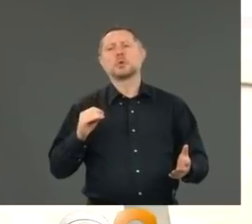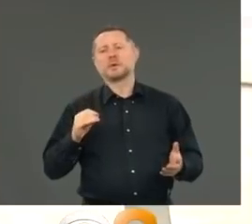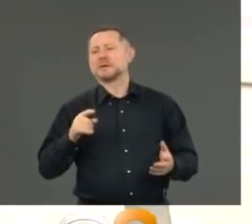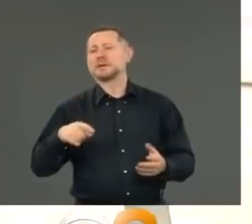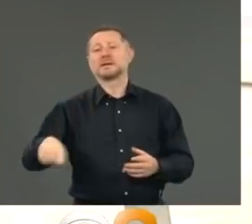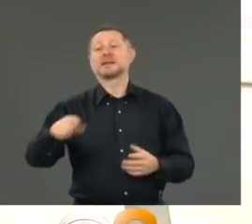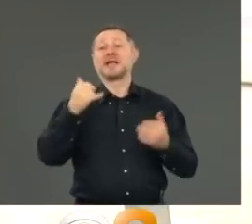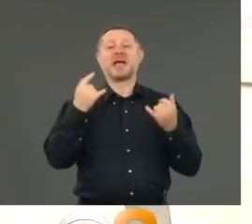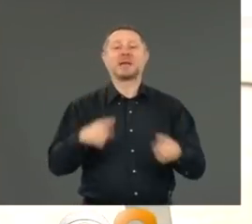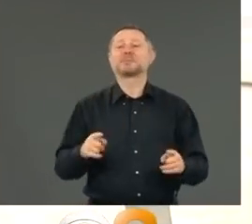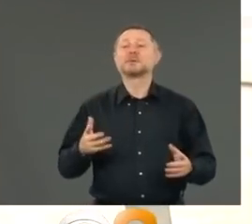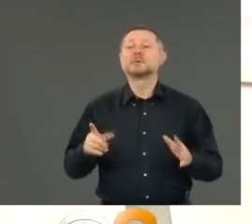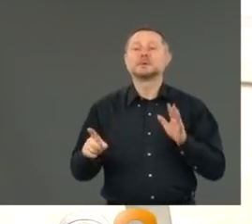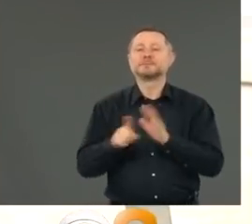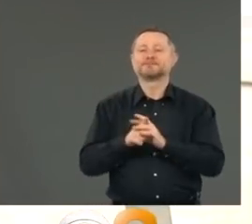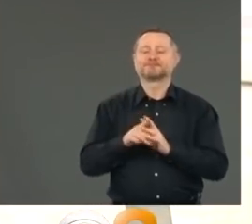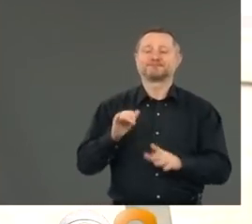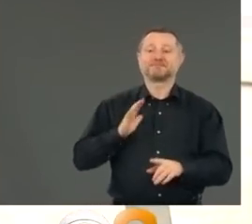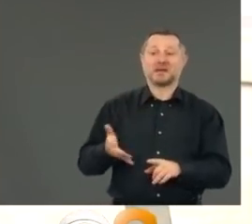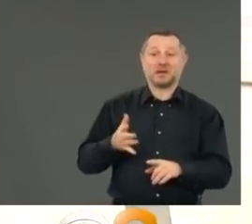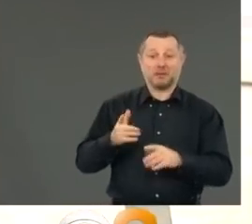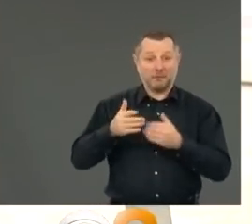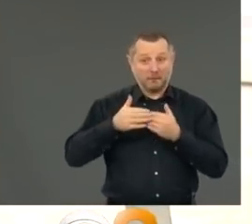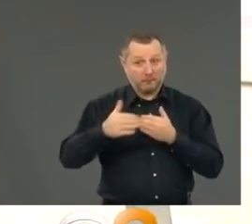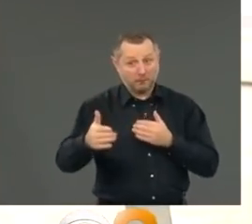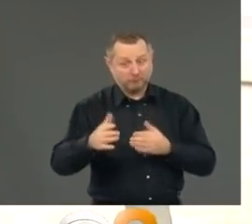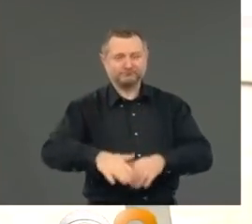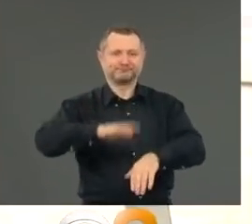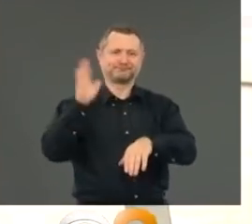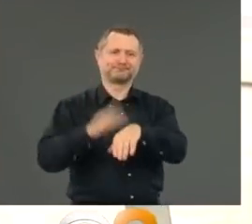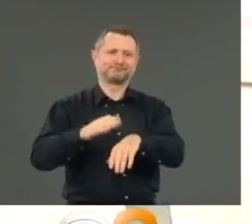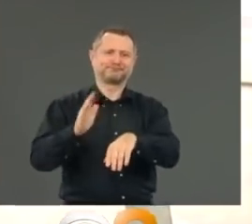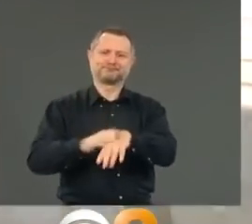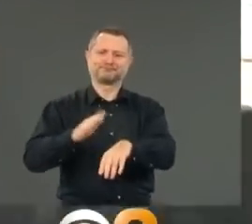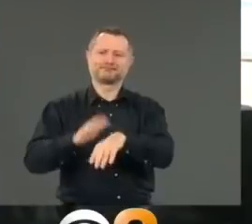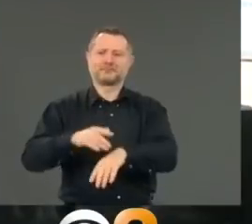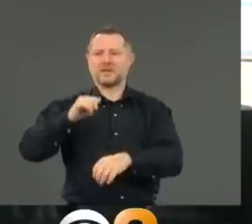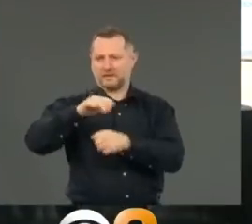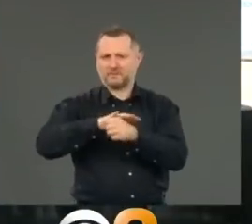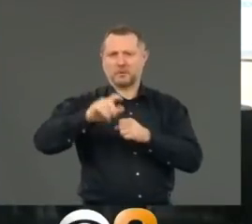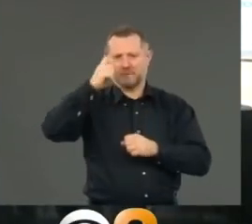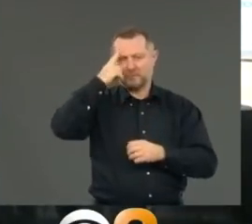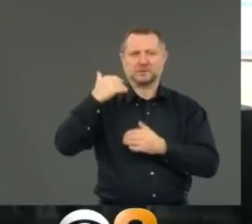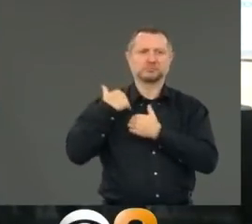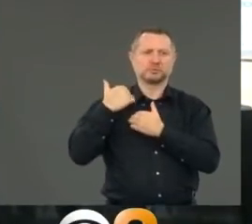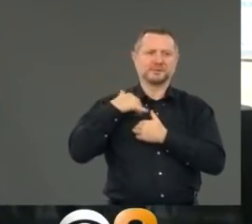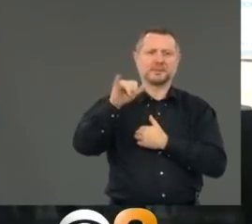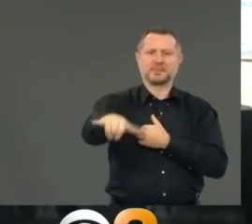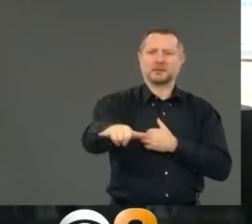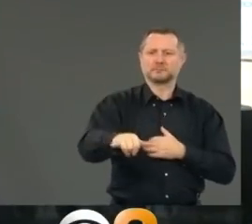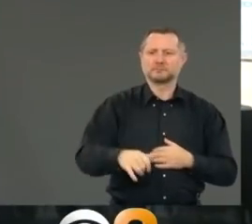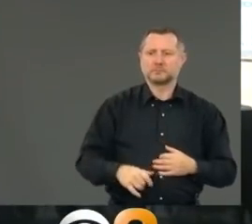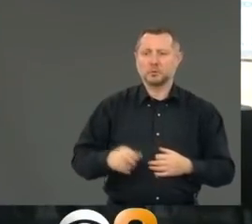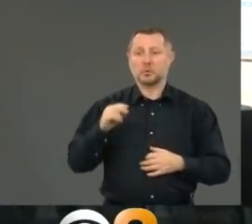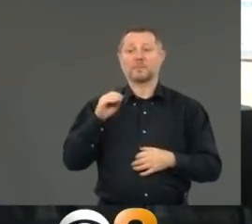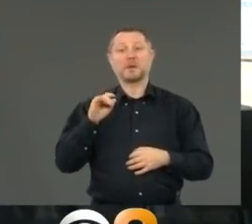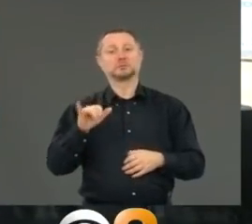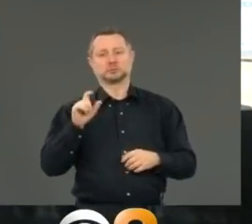THE SPACE AND THEY WERE NOT WEARING MASKS. THAT IS STUPID. IT'S STUPID FOR YOU AND SURROUNDING PATRONS AND FOR THE BAR.